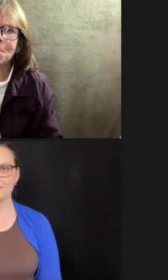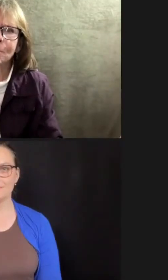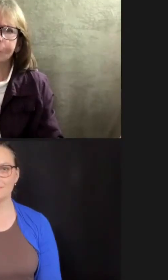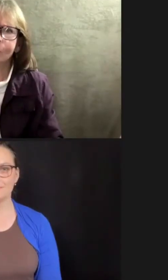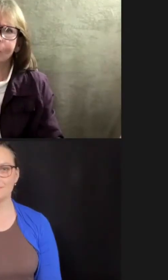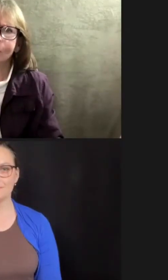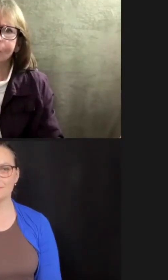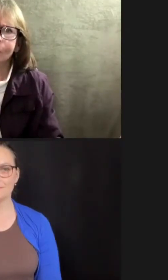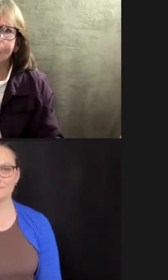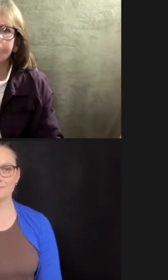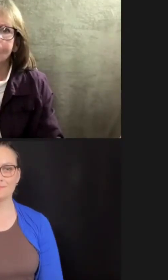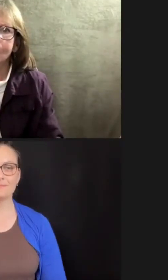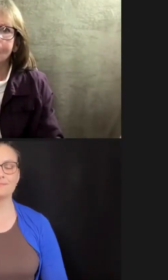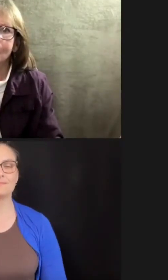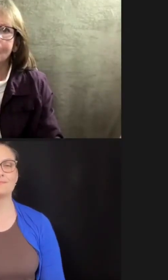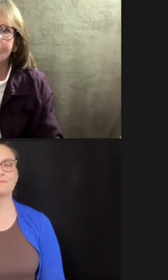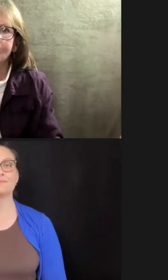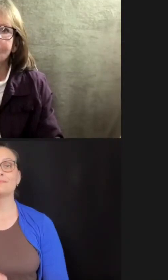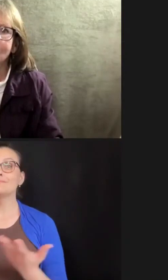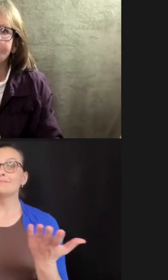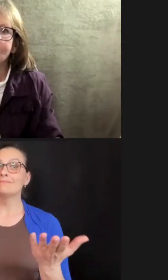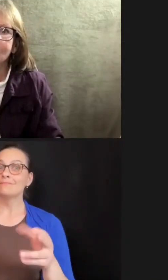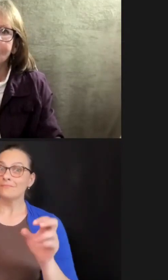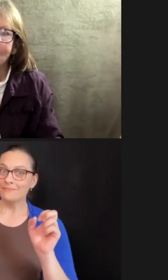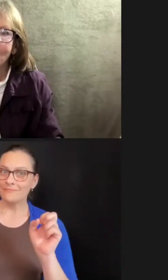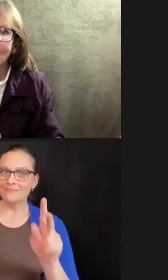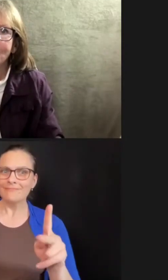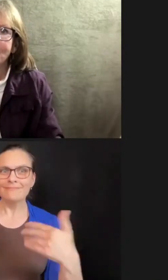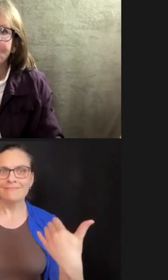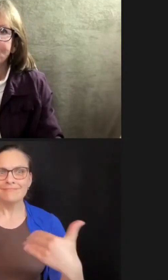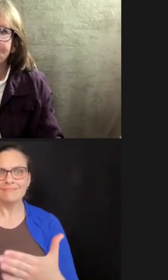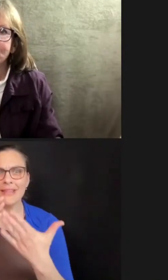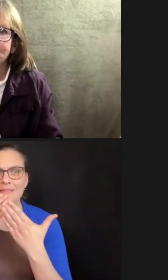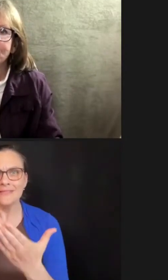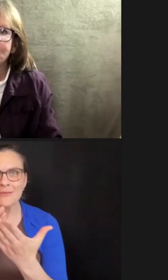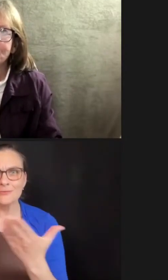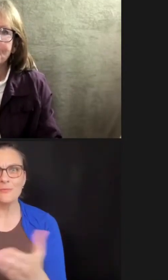All right, well, thank you so much, Dr. Fung, for that presentation.